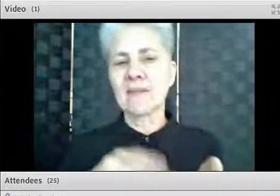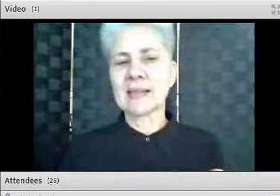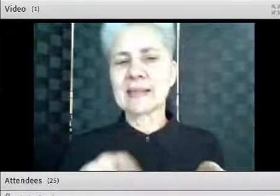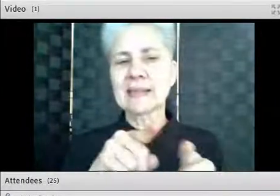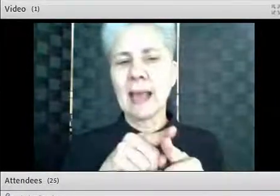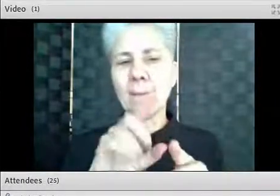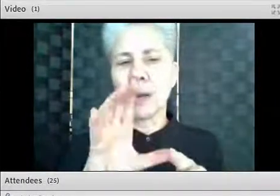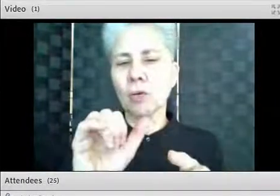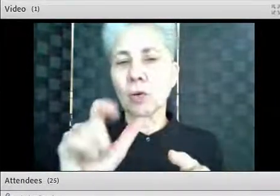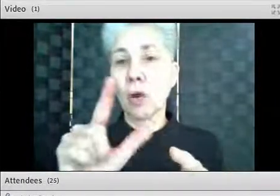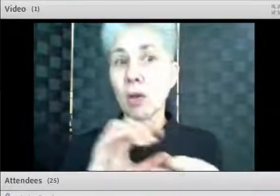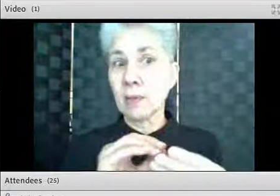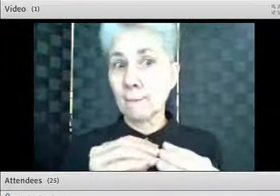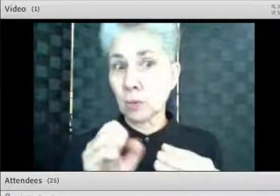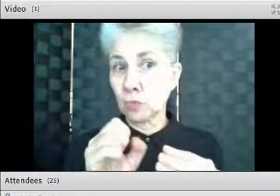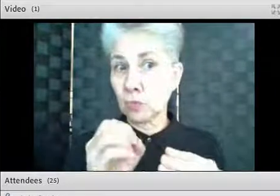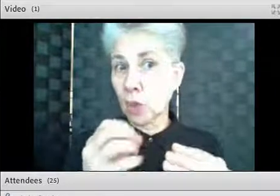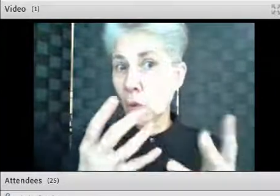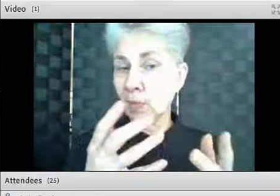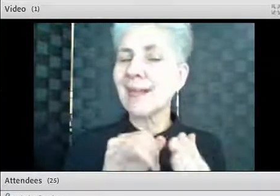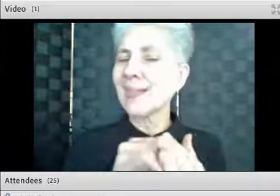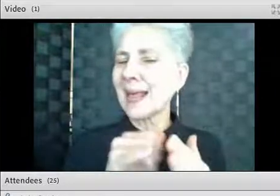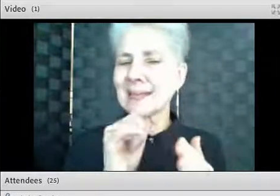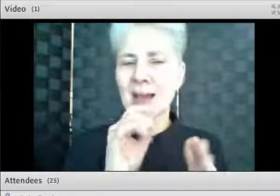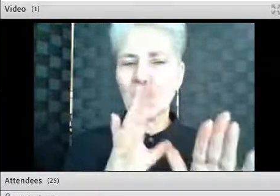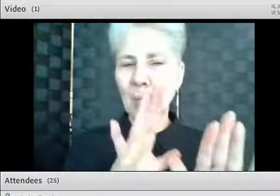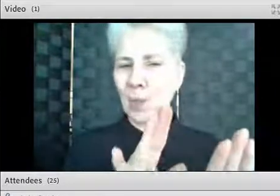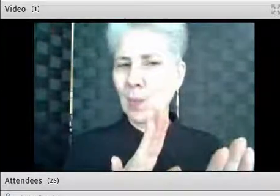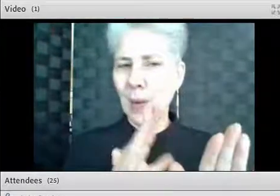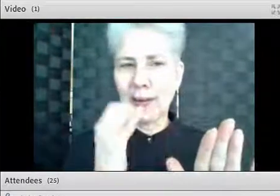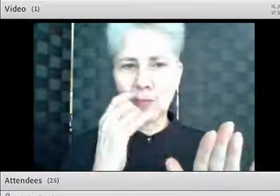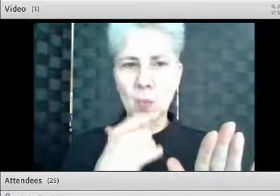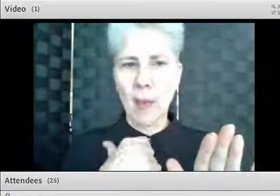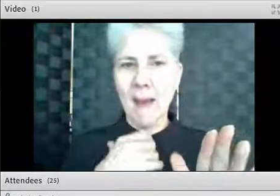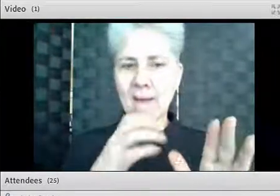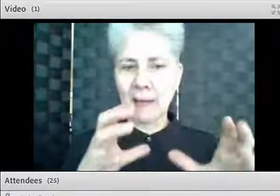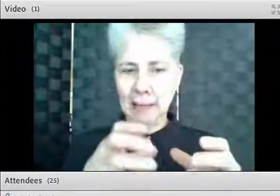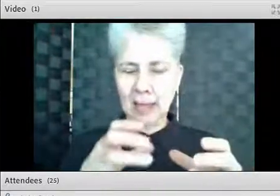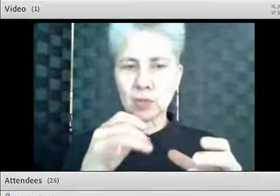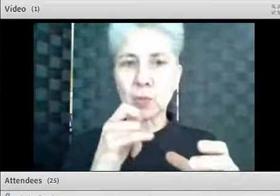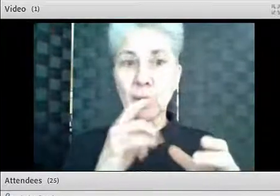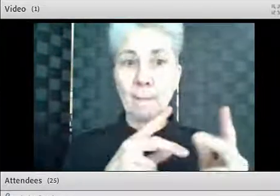Which is not great if you have a collection where you need people to find things